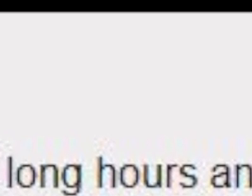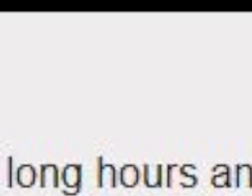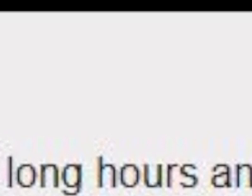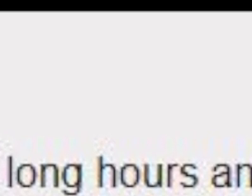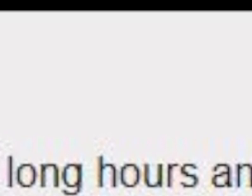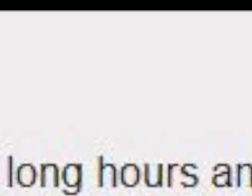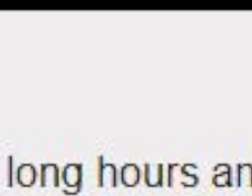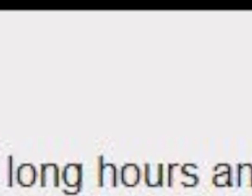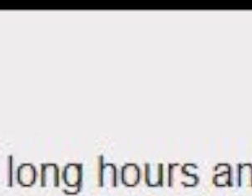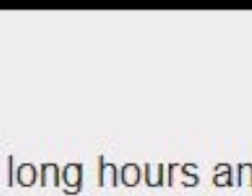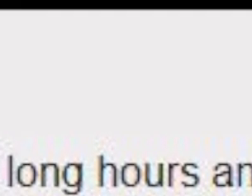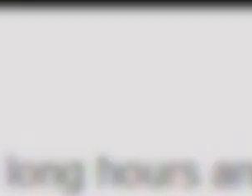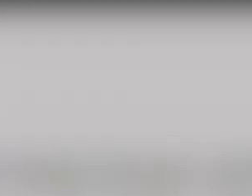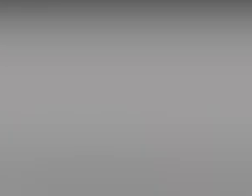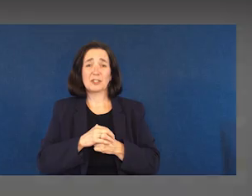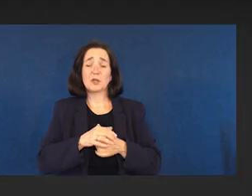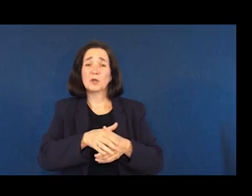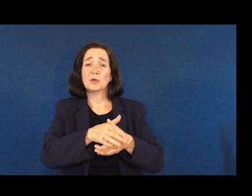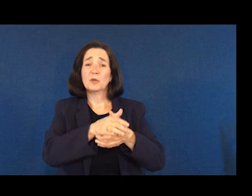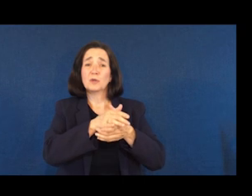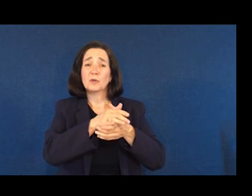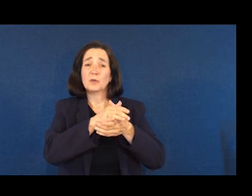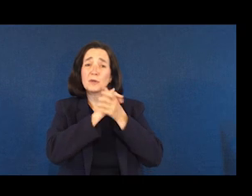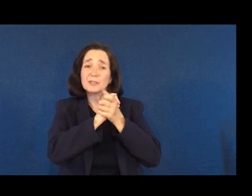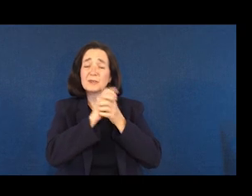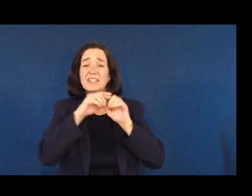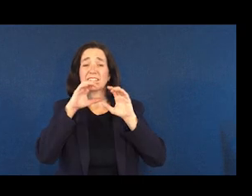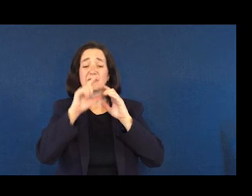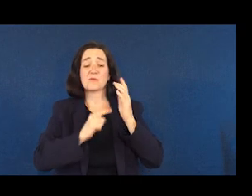Congratulations to the graduating Class of 2020.